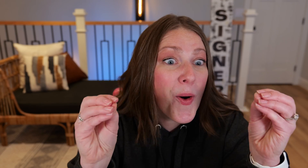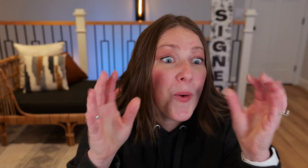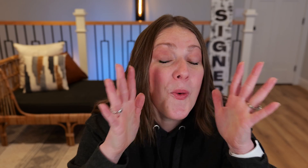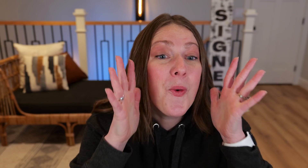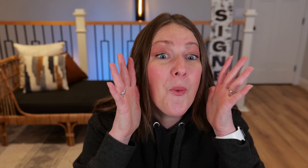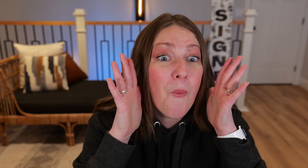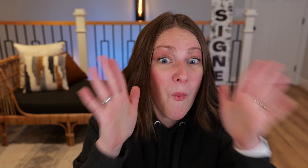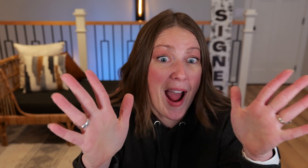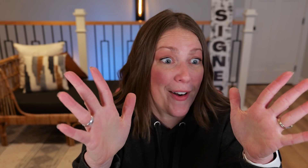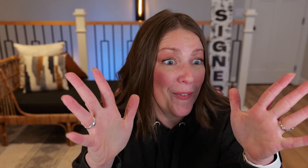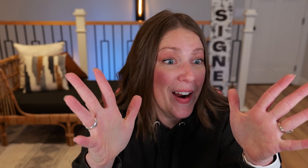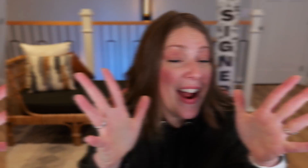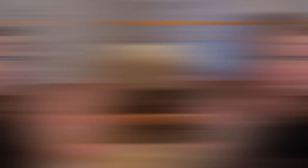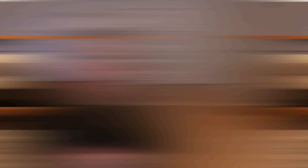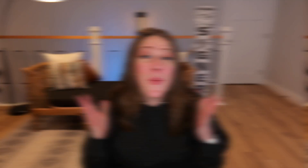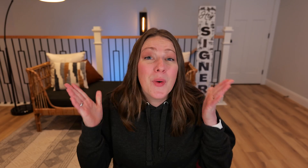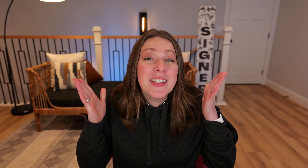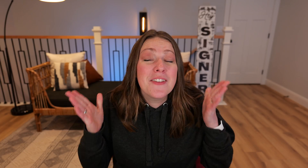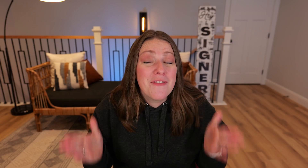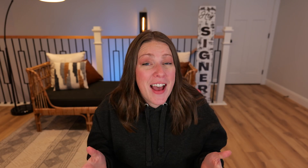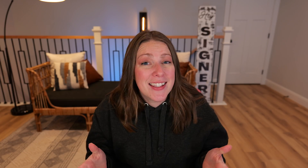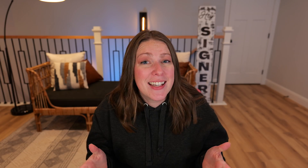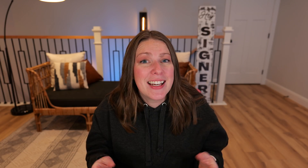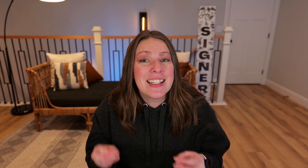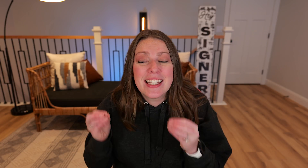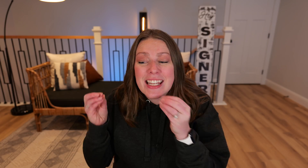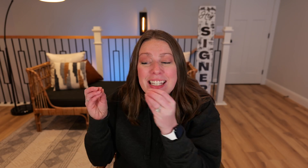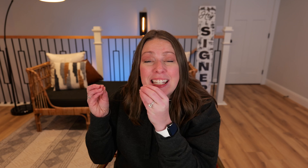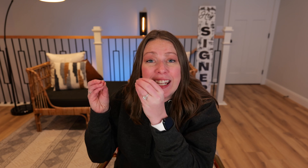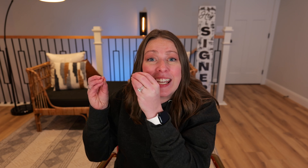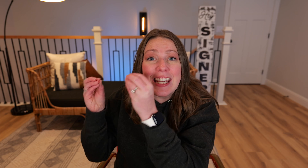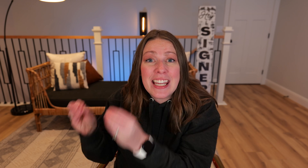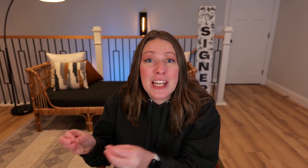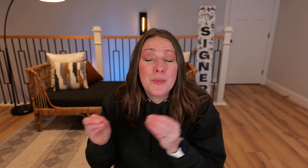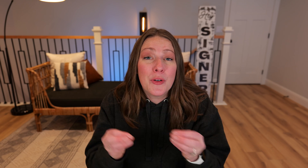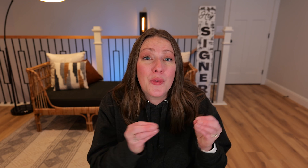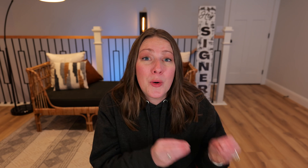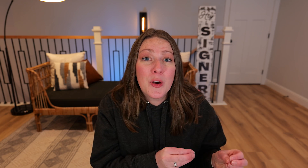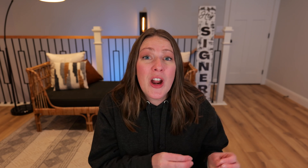Oh Wow! Wasn’t it fascinating to get to see each performer